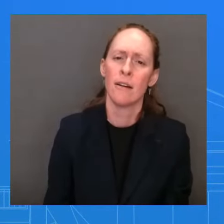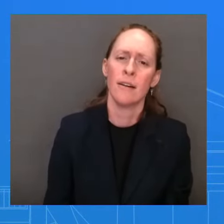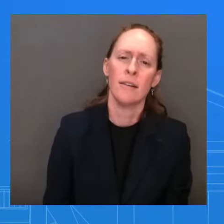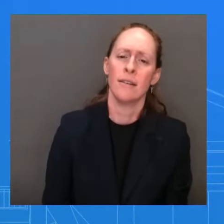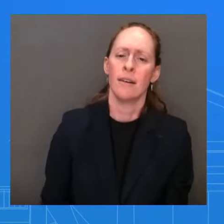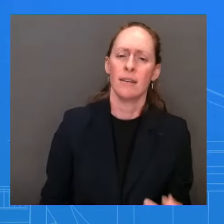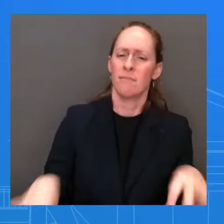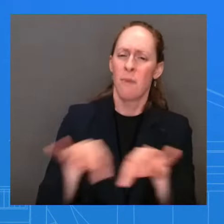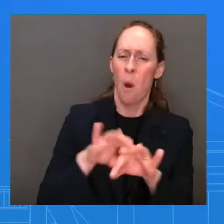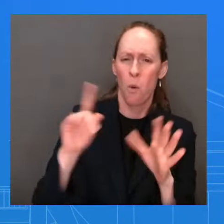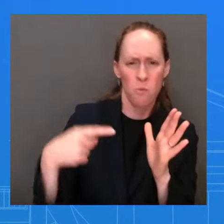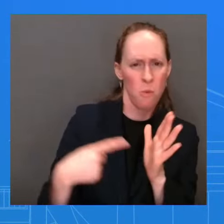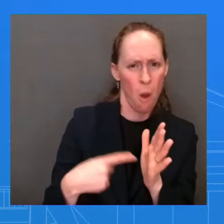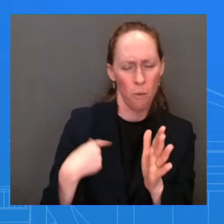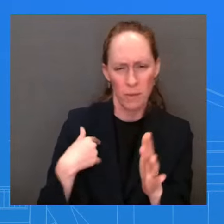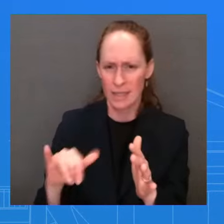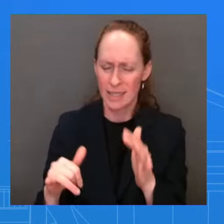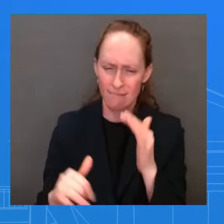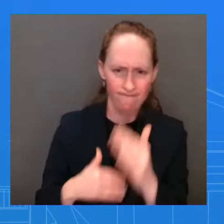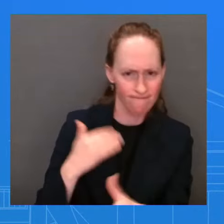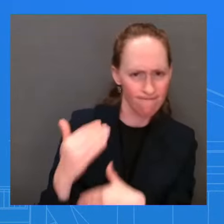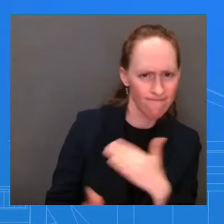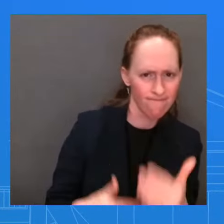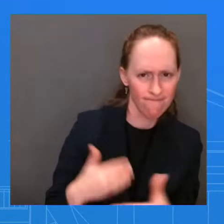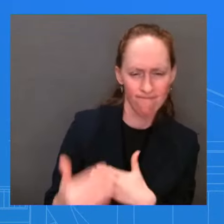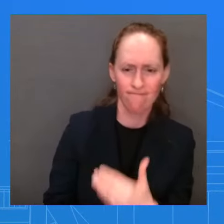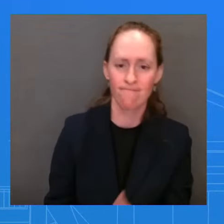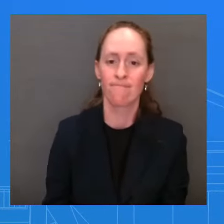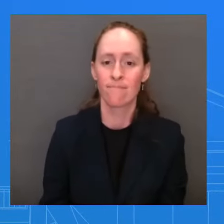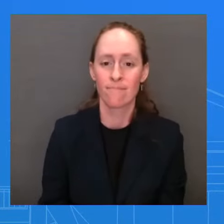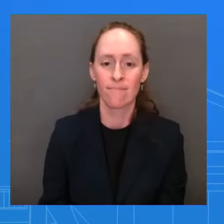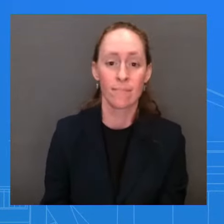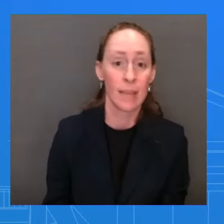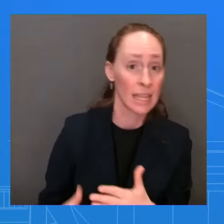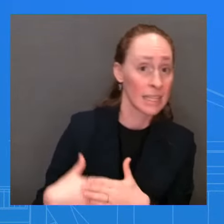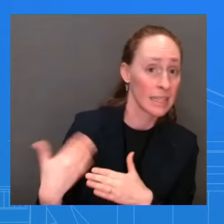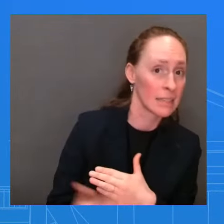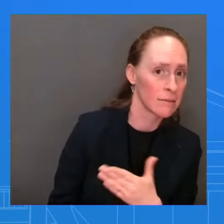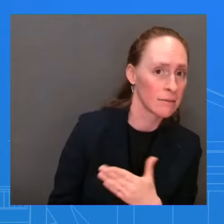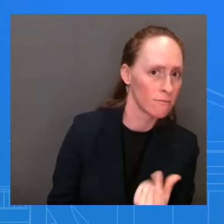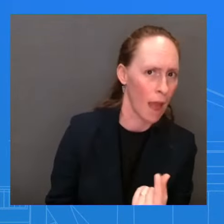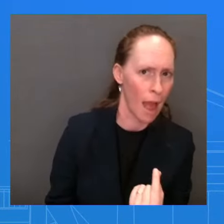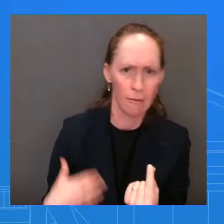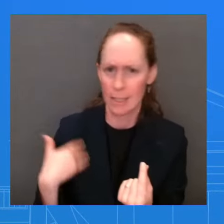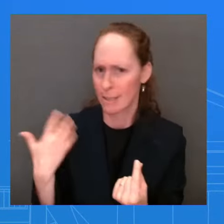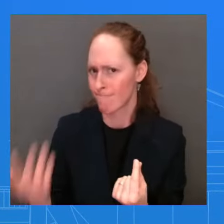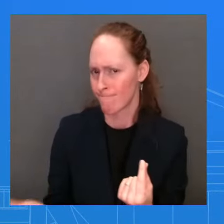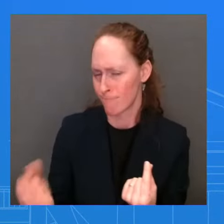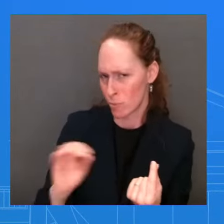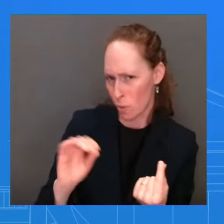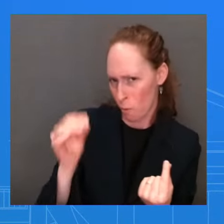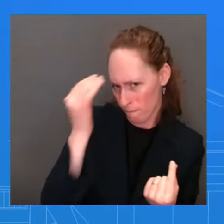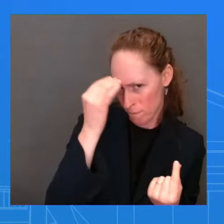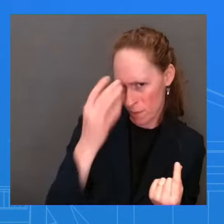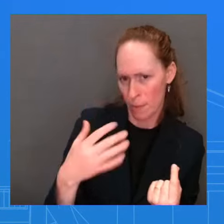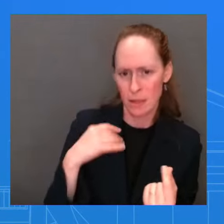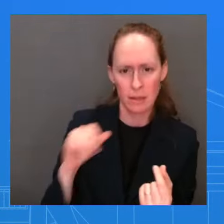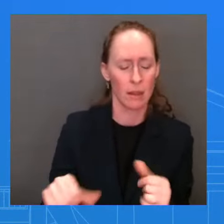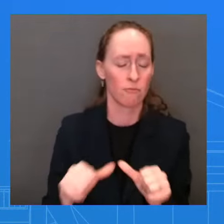on how we're going to move forward. But we have those discussions all the time and try to garner support for things that really matter not just to the President but to the American people as well.